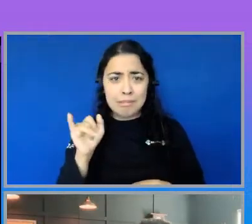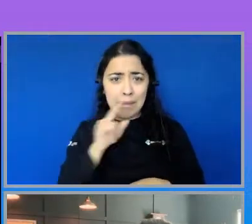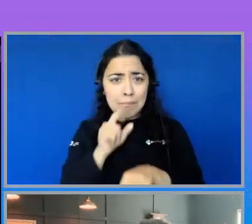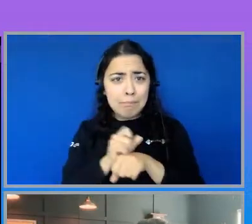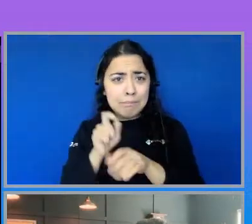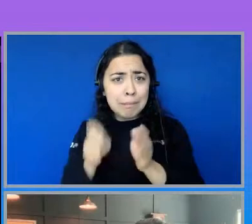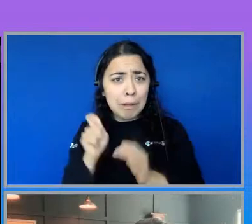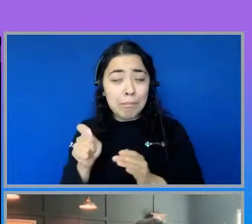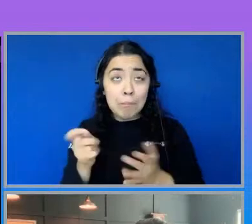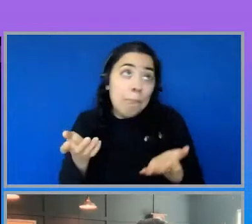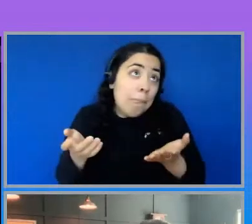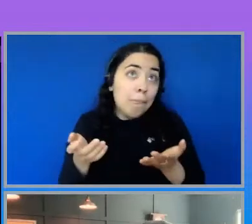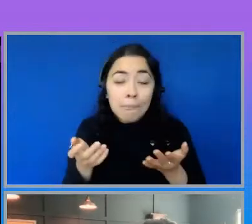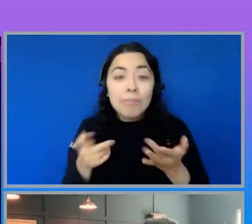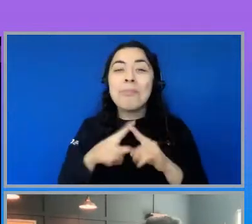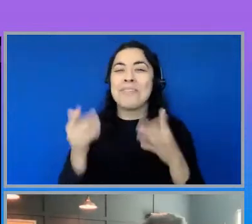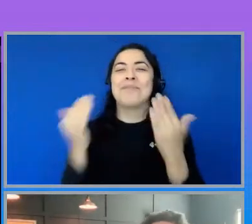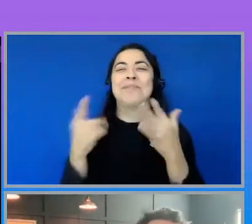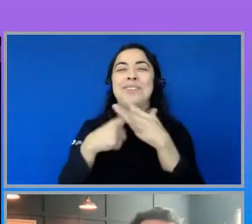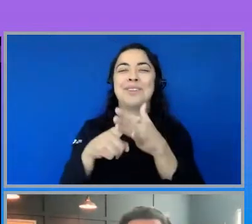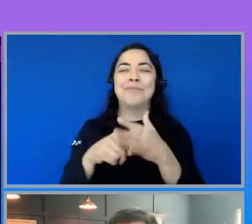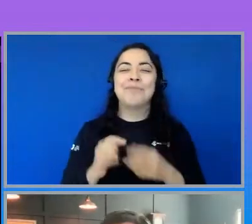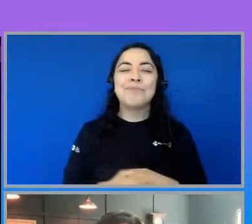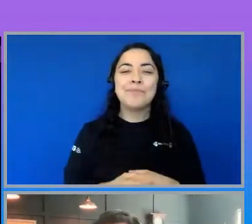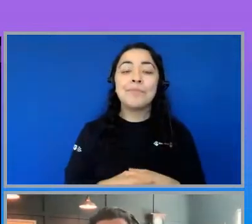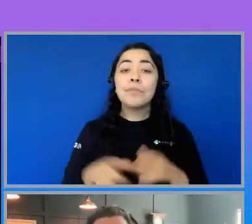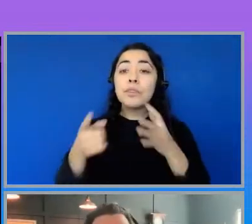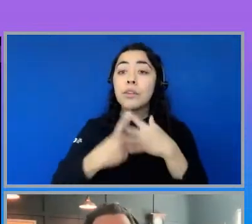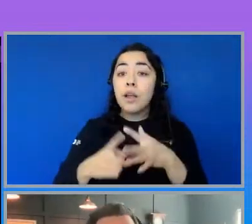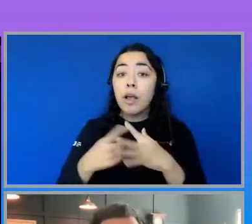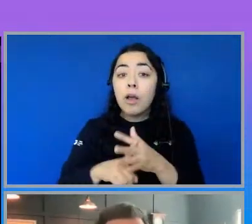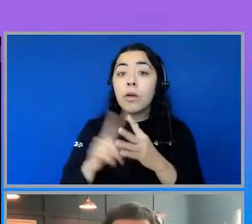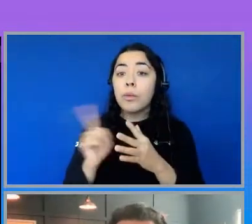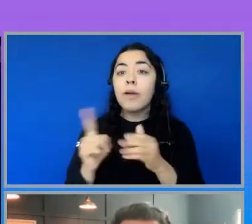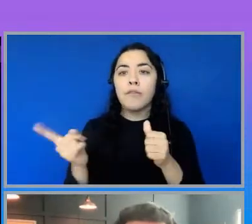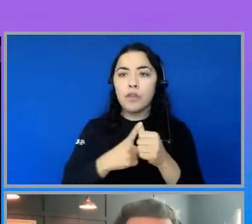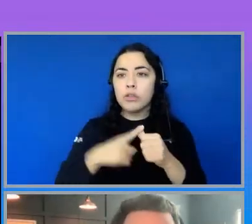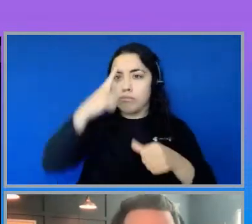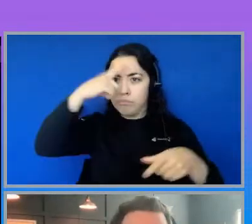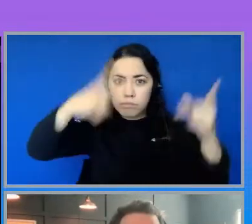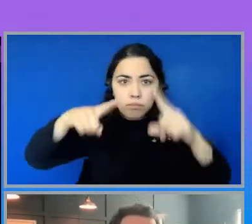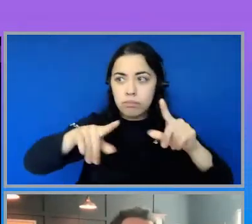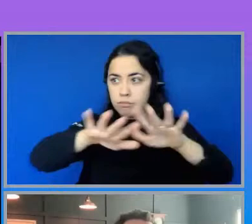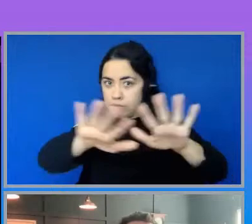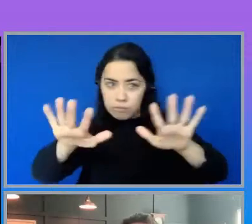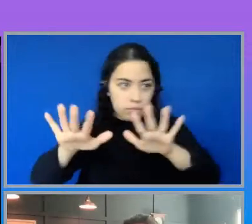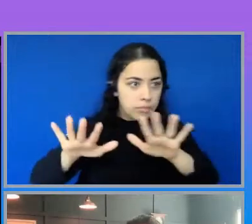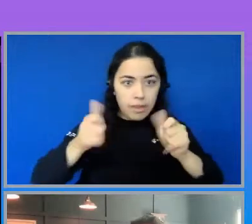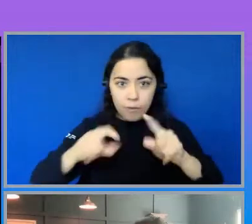semicolon. So without further ado, let's begin. Let's start by getting on the same page, and we will do this at each section,